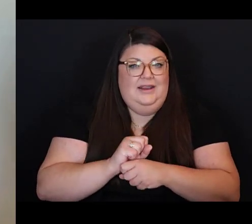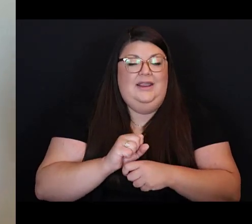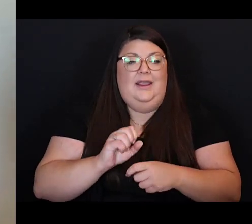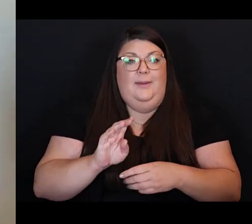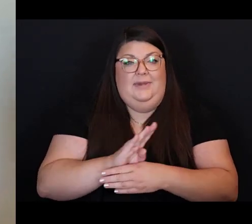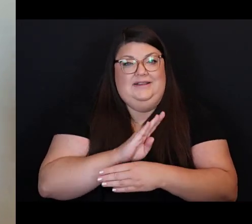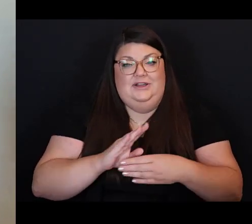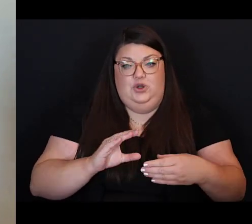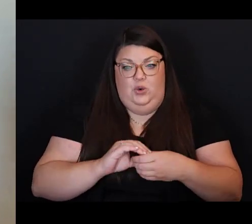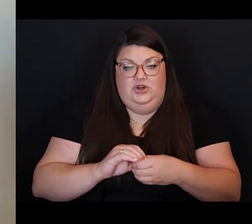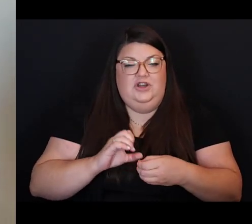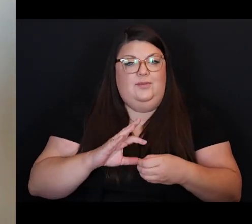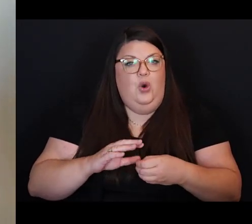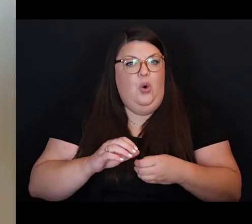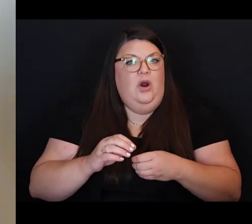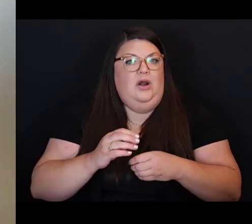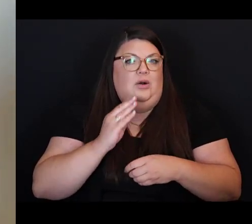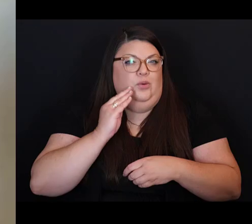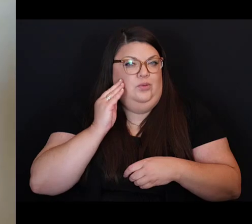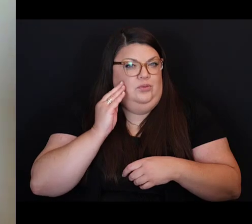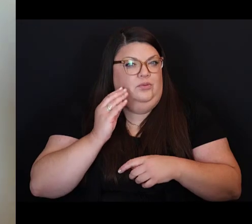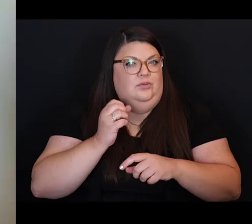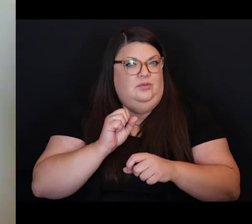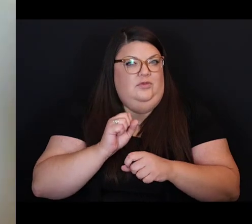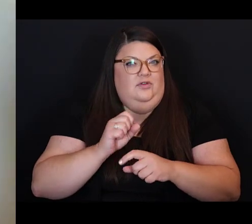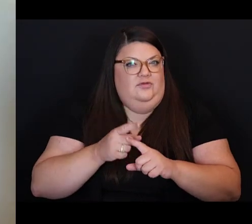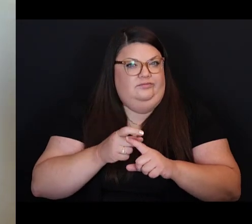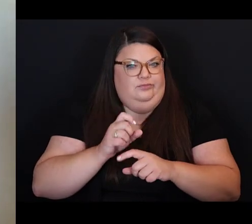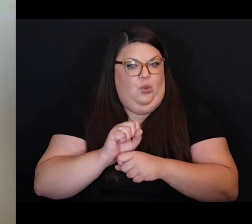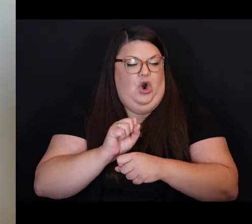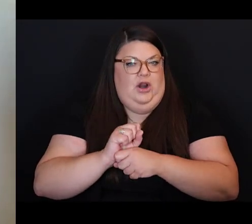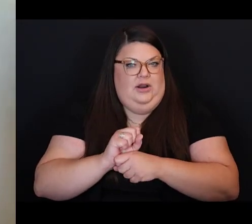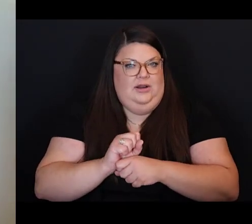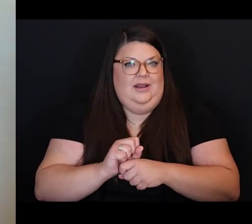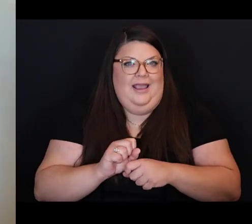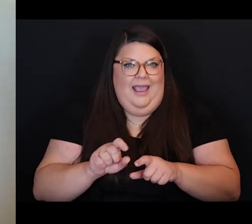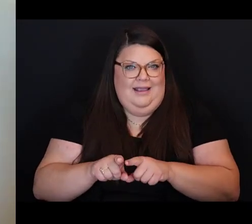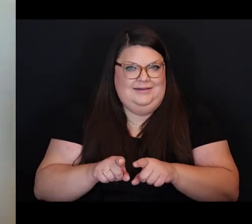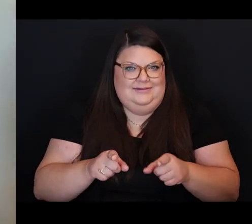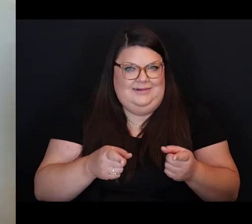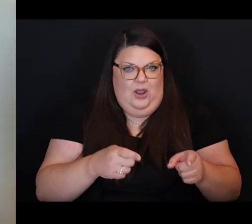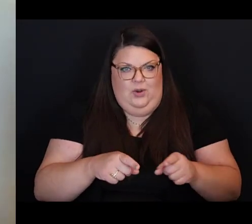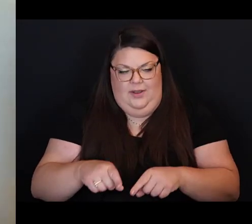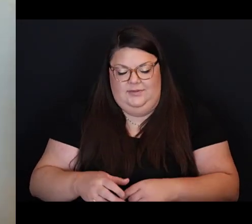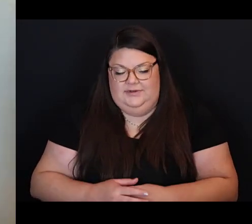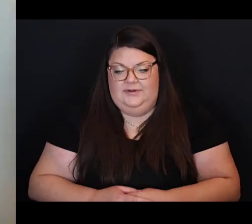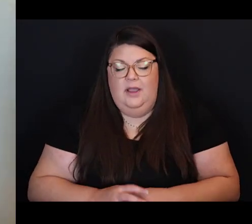or telecommuting as employment outcomes. But we actually have two specific objectives with our